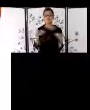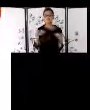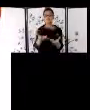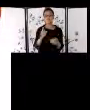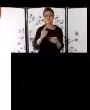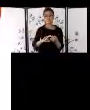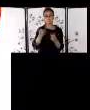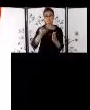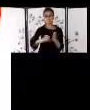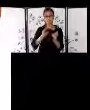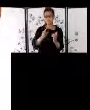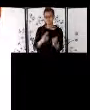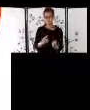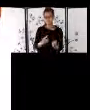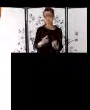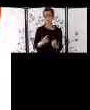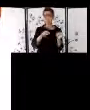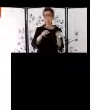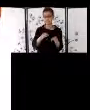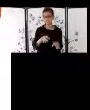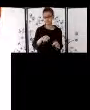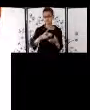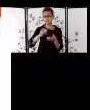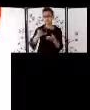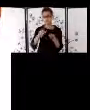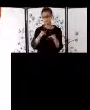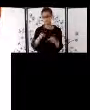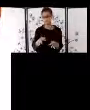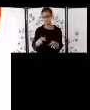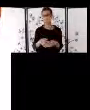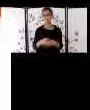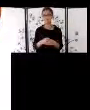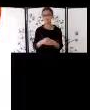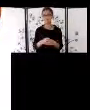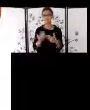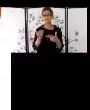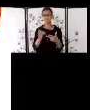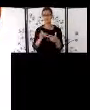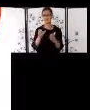description, artistic impact, and community connection sections—those are the four written